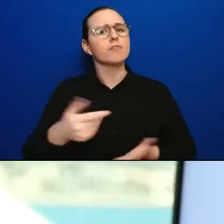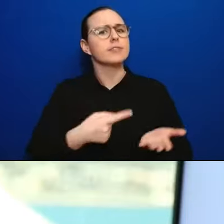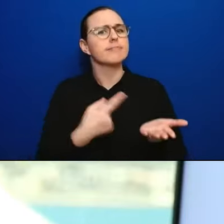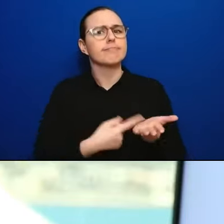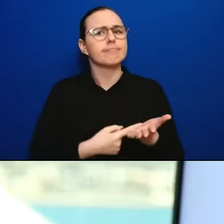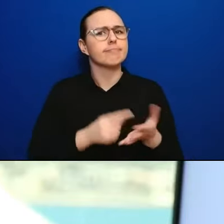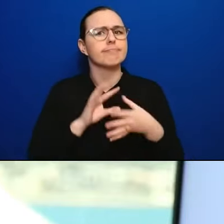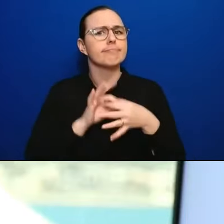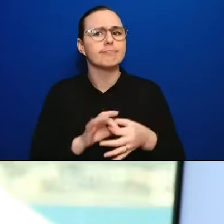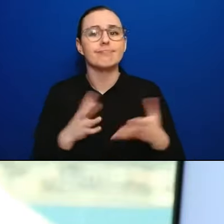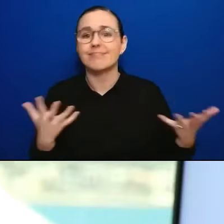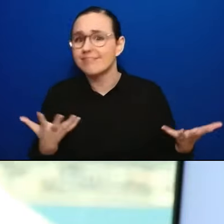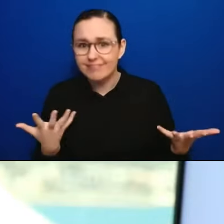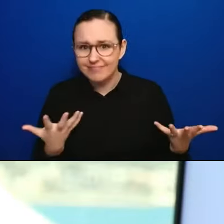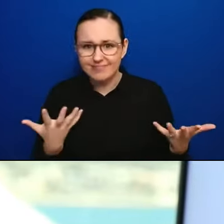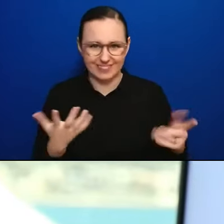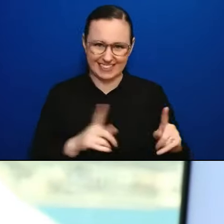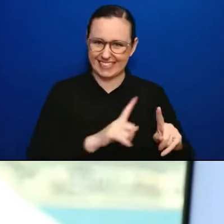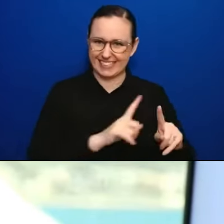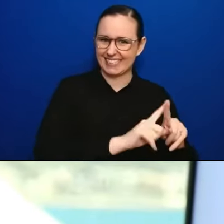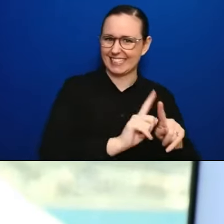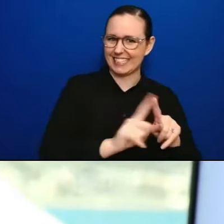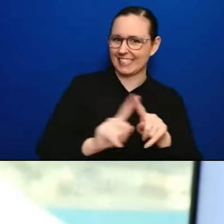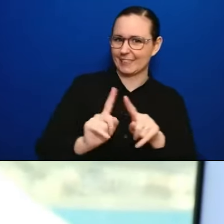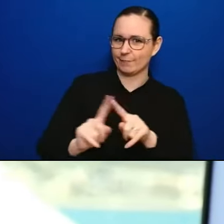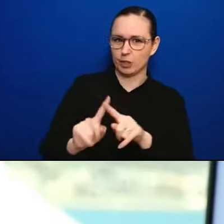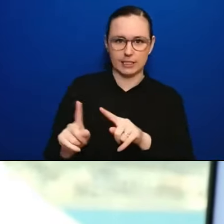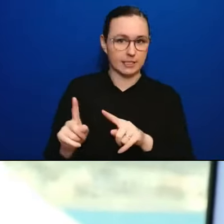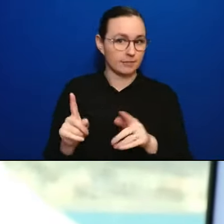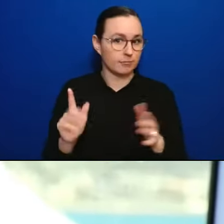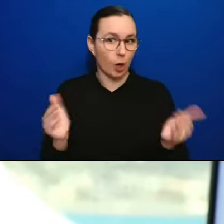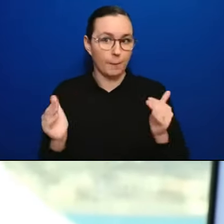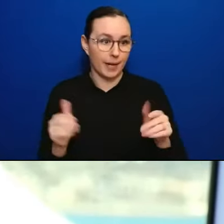really effectively.